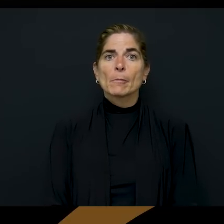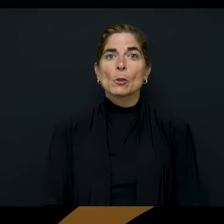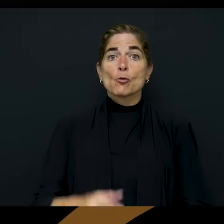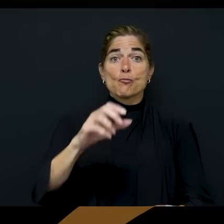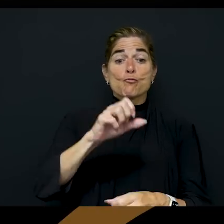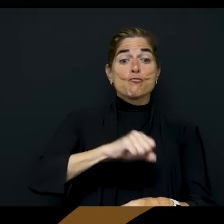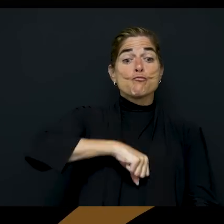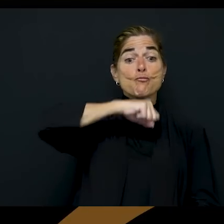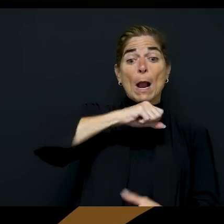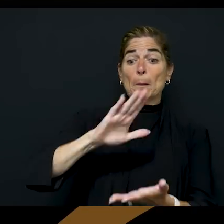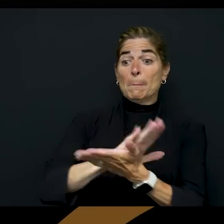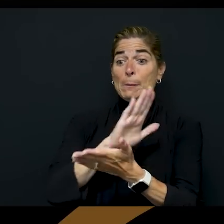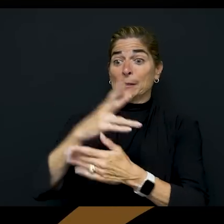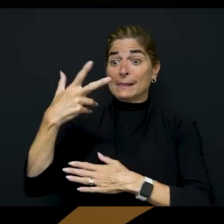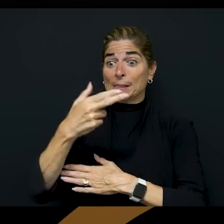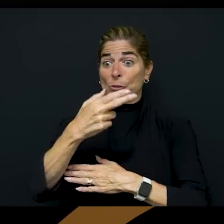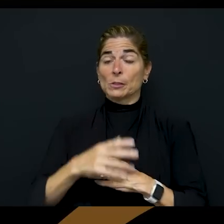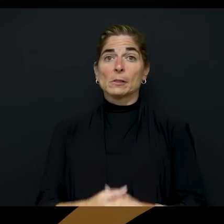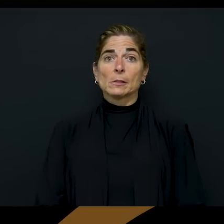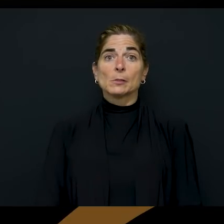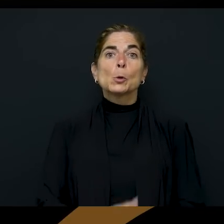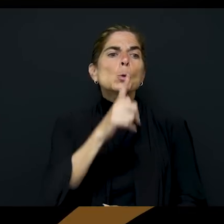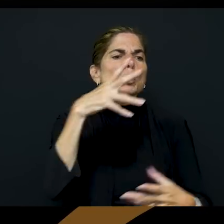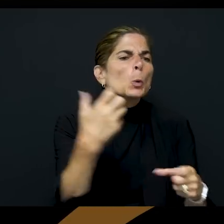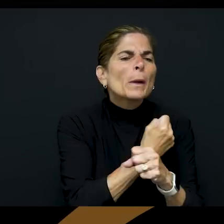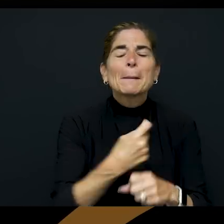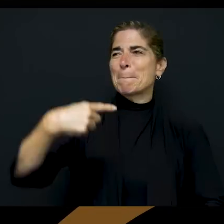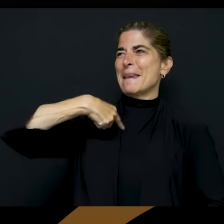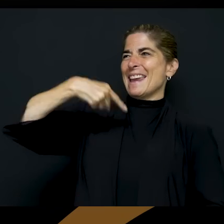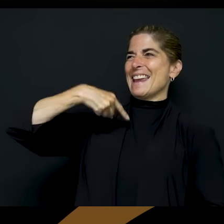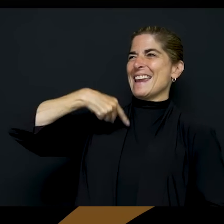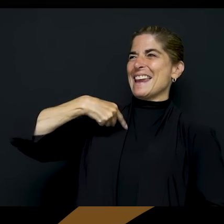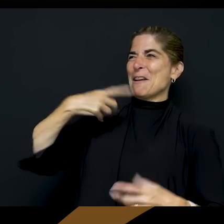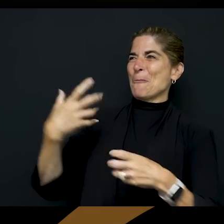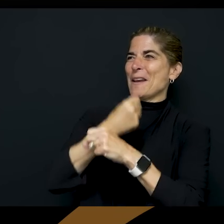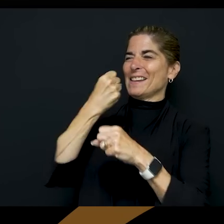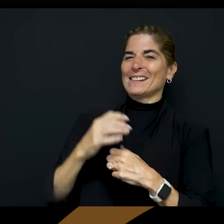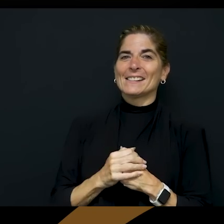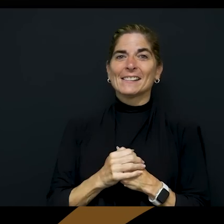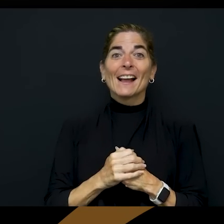Rock, paper, scissors. Who's going to win, Olivia? Me! Three, go!